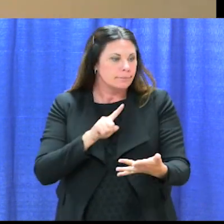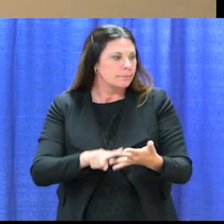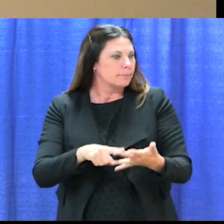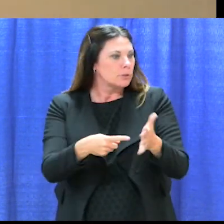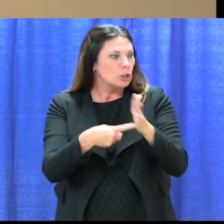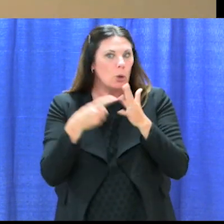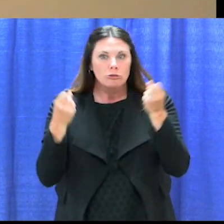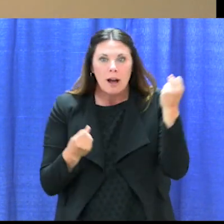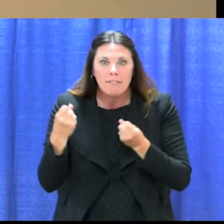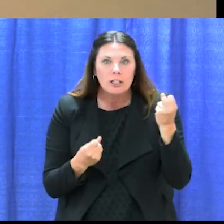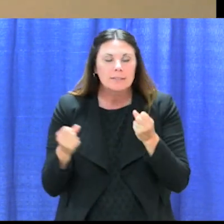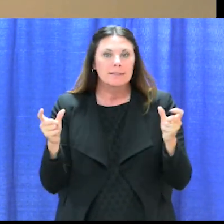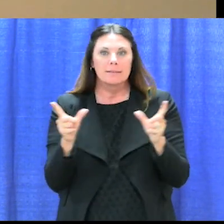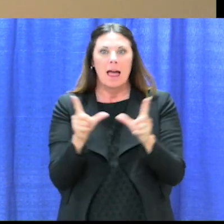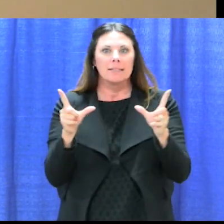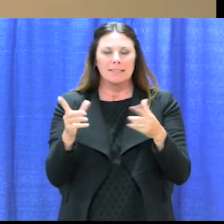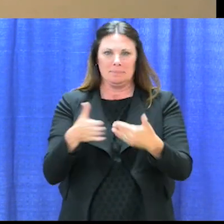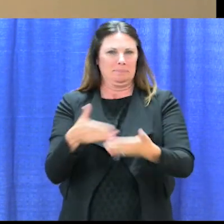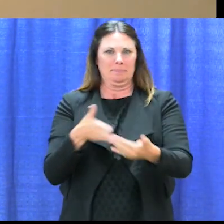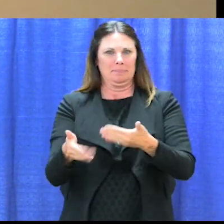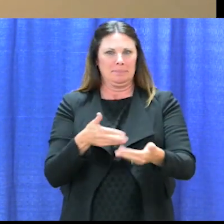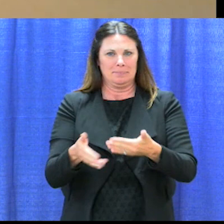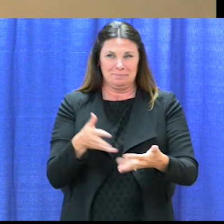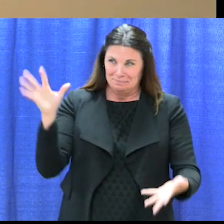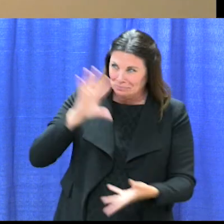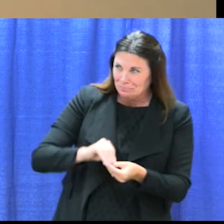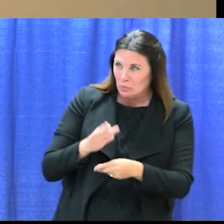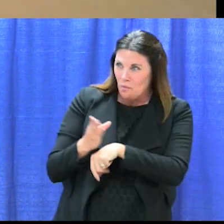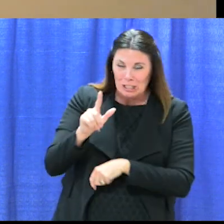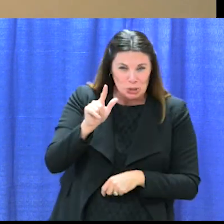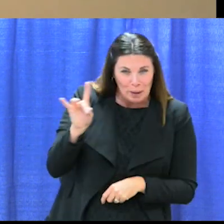or foreign. So there are a number of different ways you can enter into the program to make that process